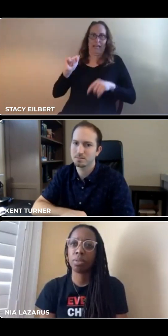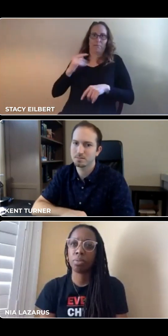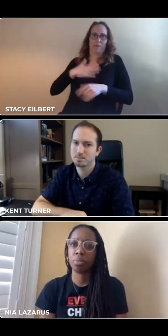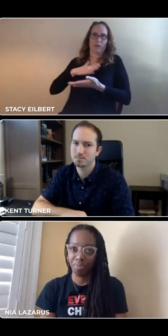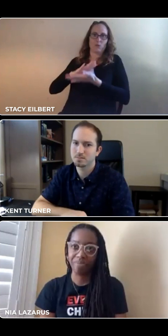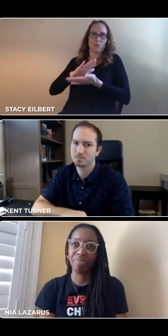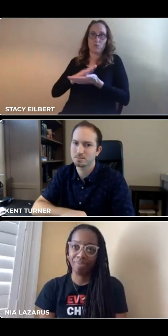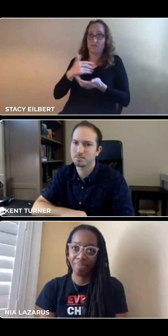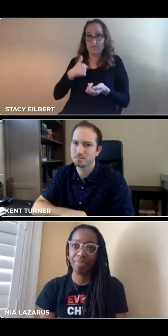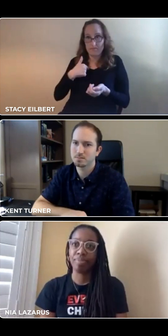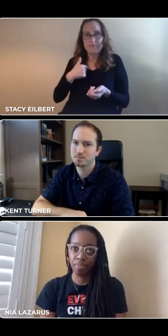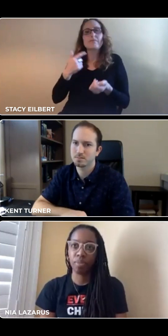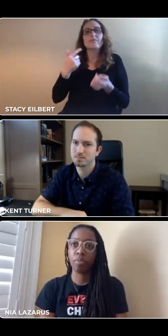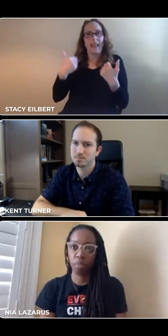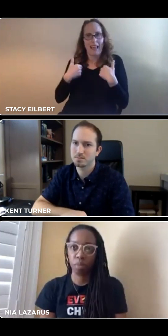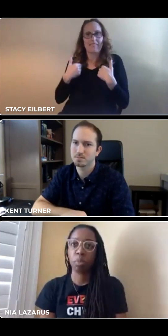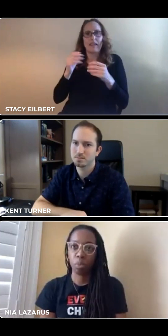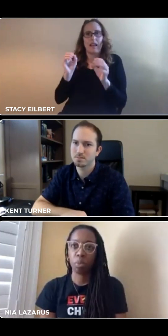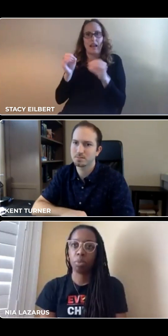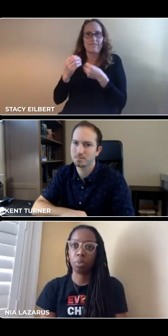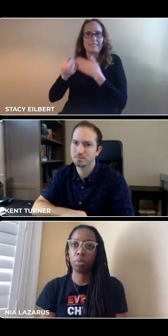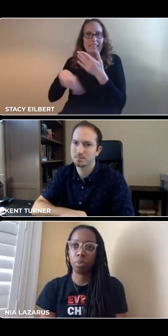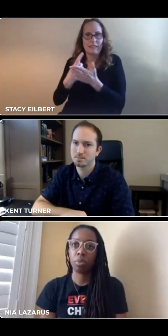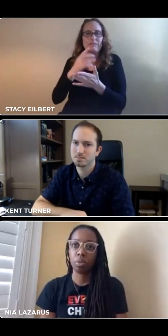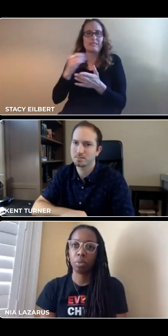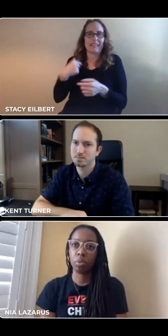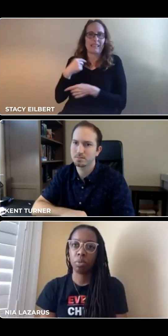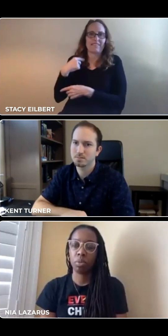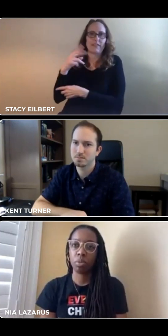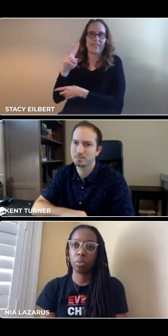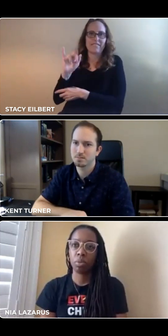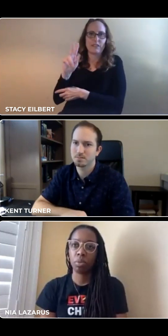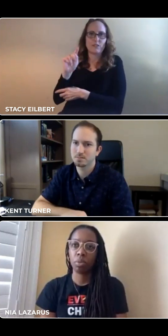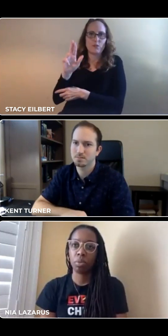And I, personally, am doing that as a high school teacher at my school. I have office